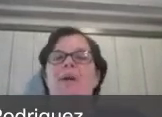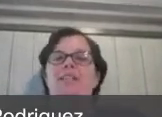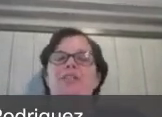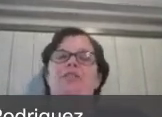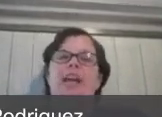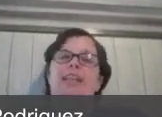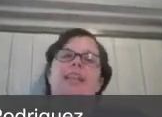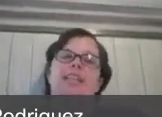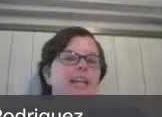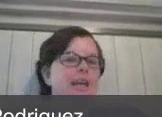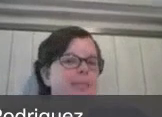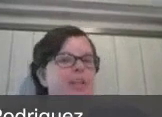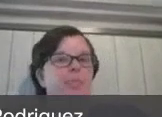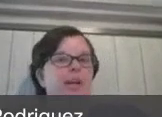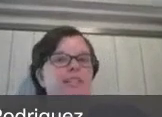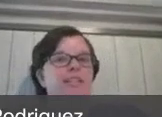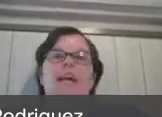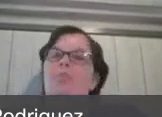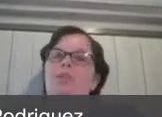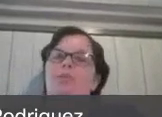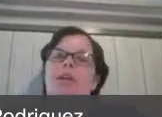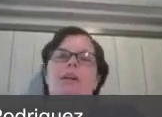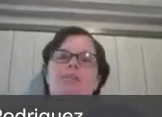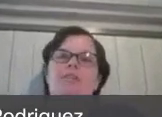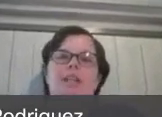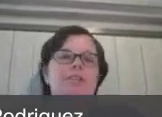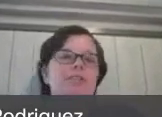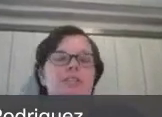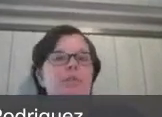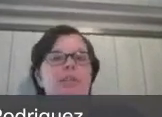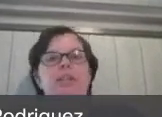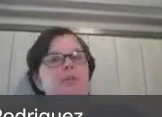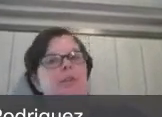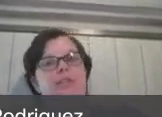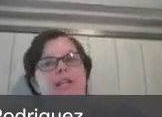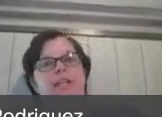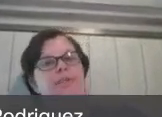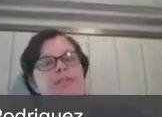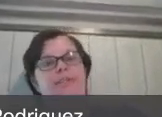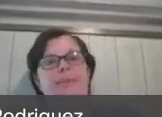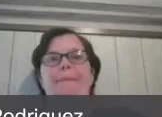But did you find that this MSR process helped you better understand your disability or your diagnosis?